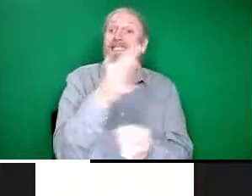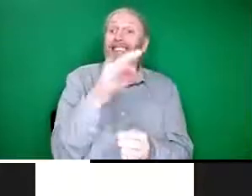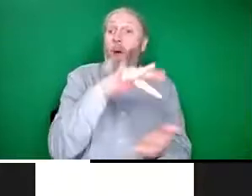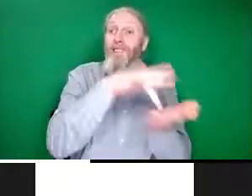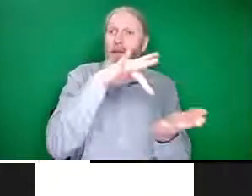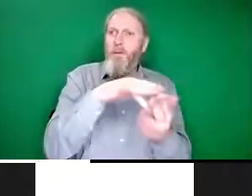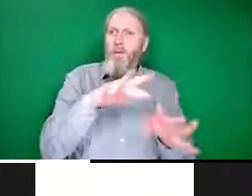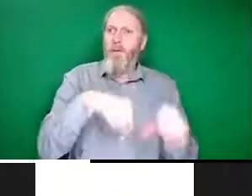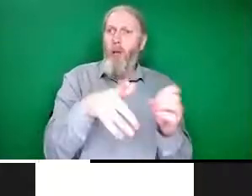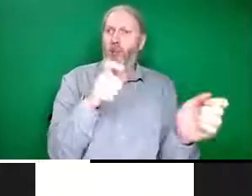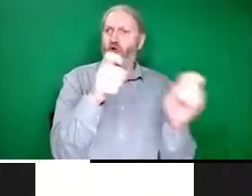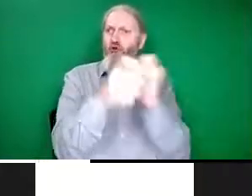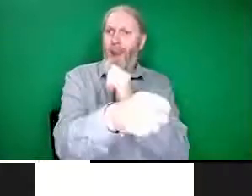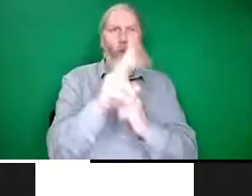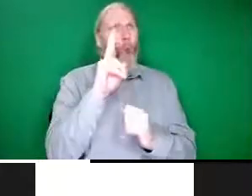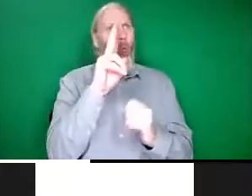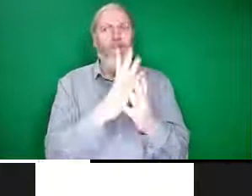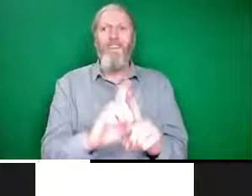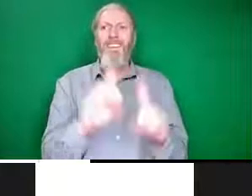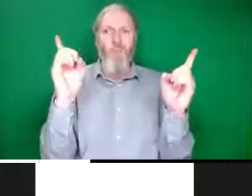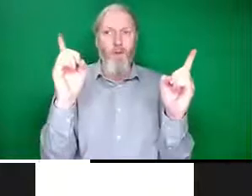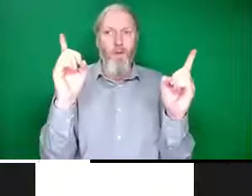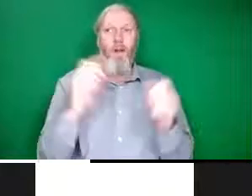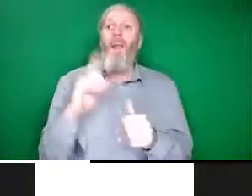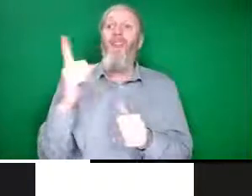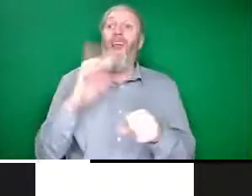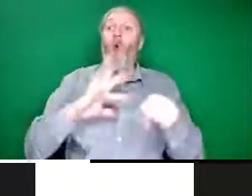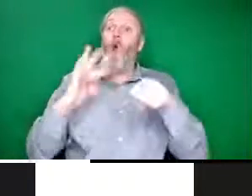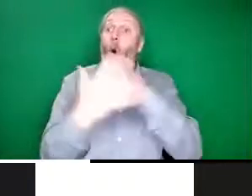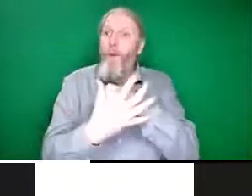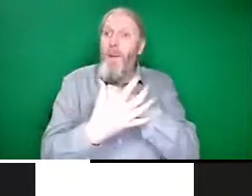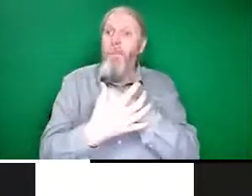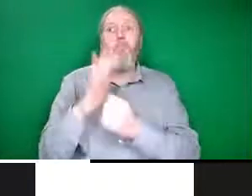Call for action section. The retraction of physical retail has already been discussed.